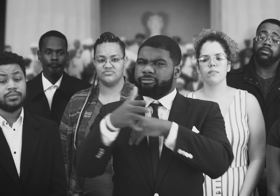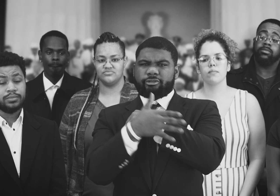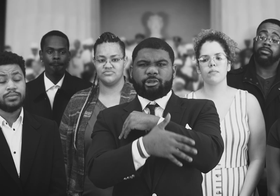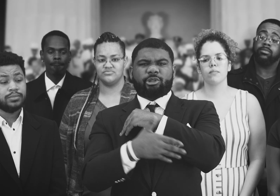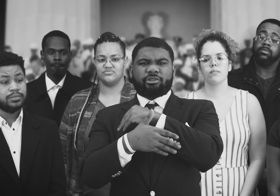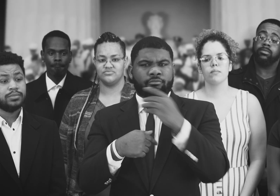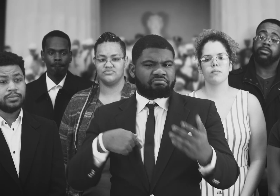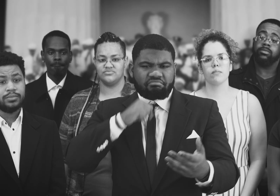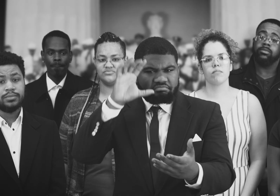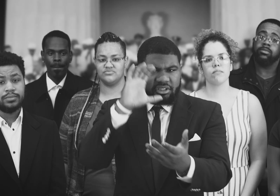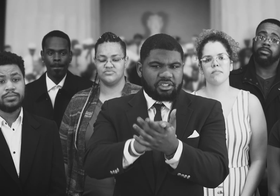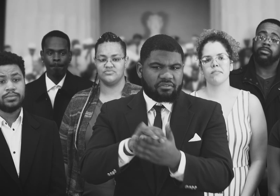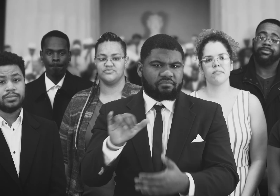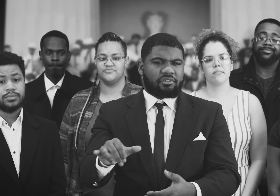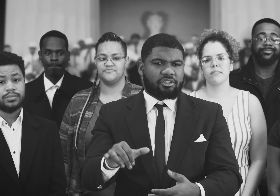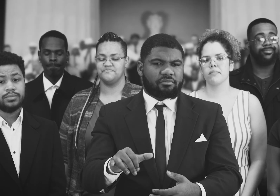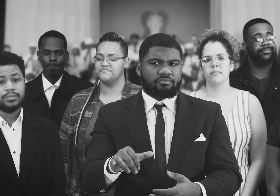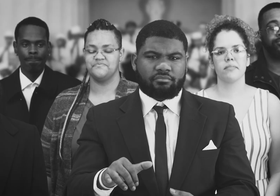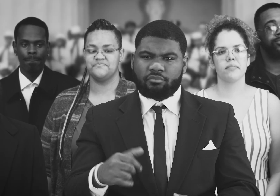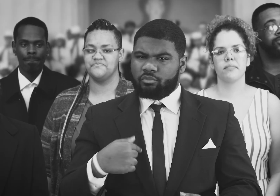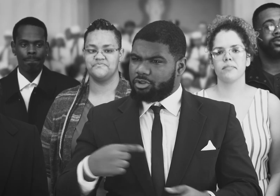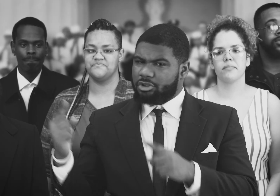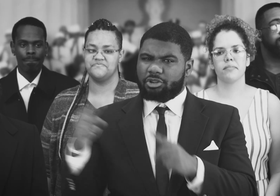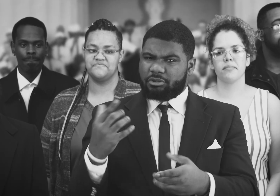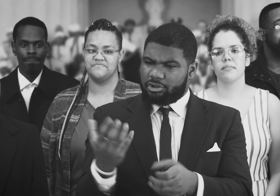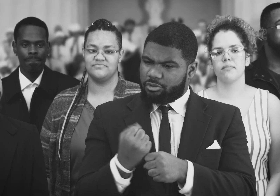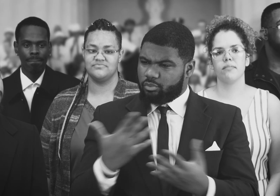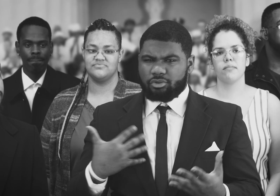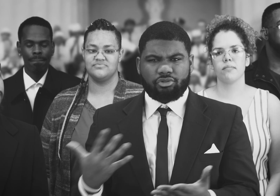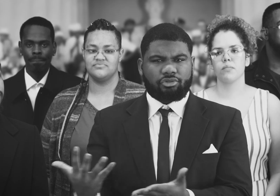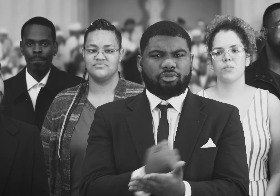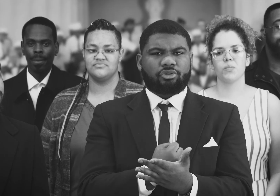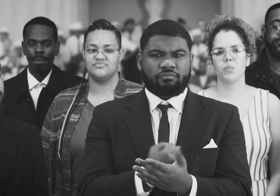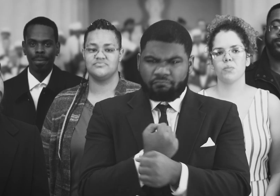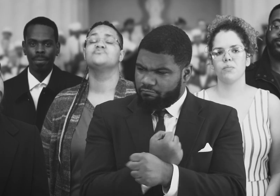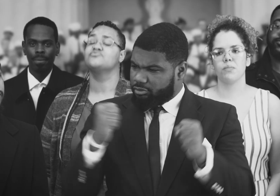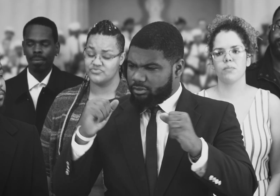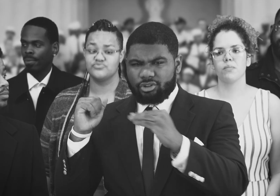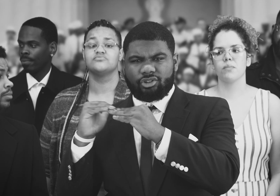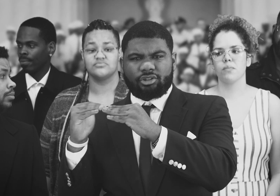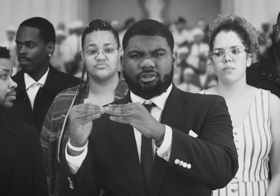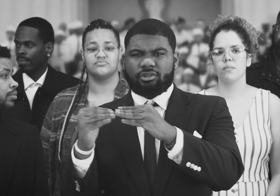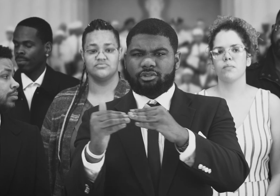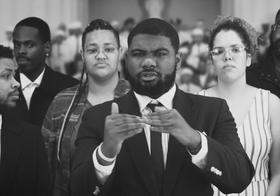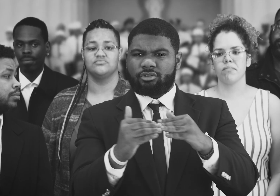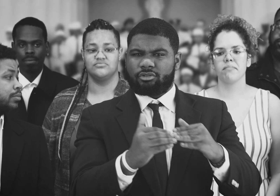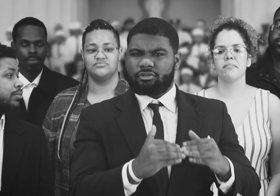in the great vaults of opportunity of this nation. And so we've come to cash this check, a check that will give us upon demand the riches of freedom and the security of justice.